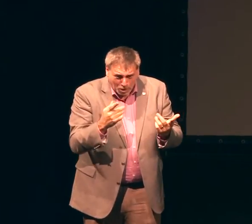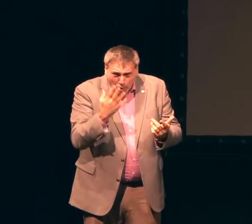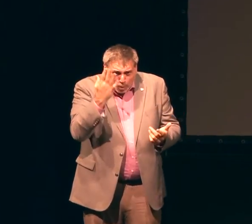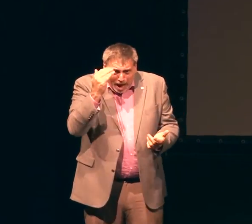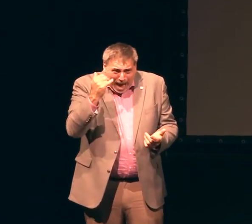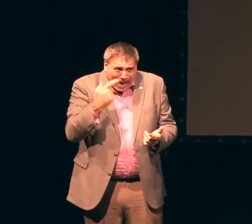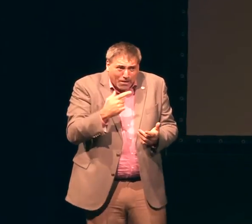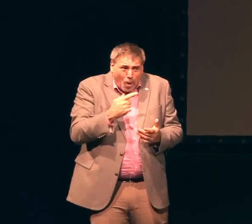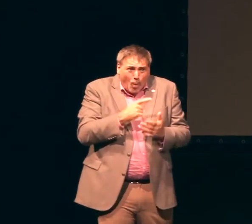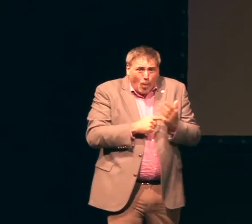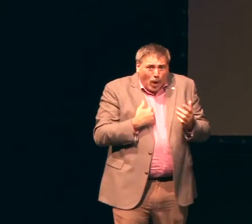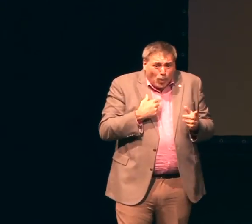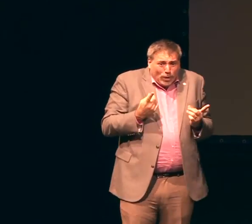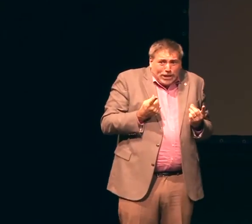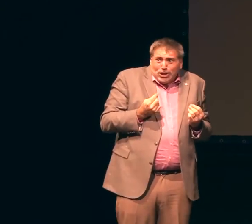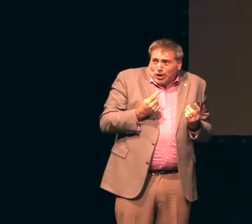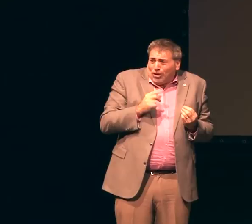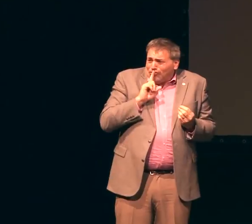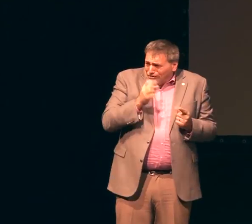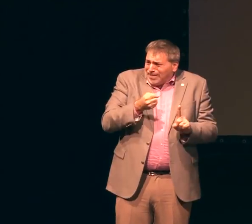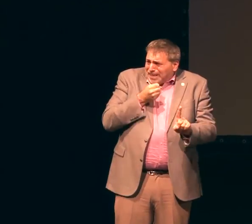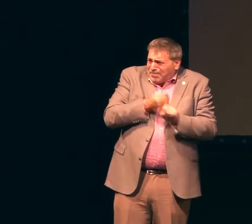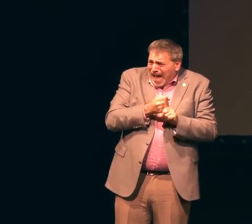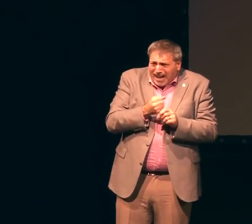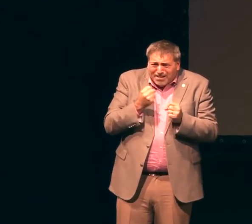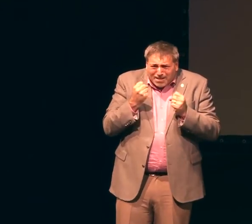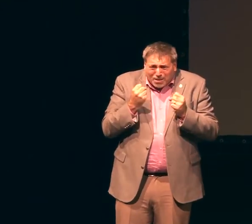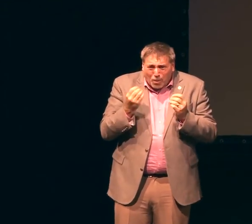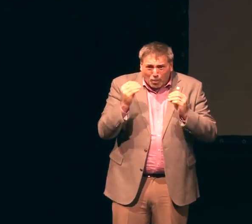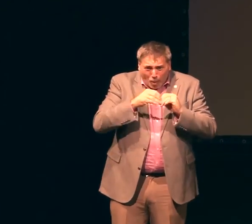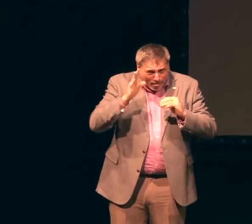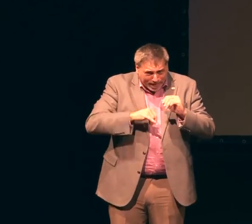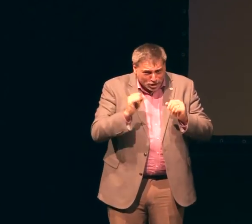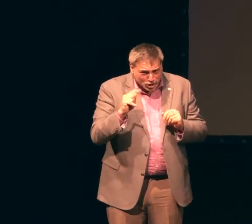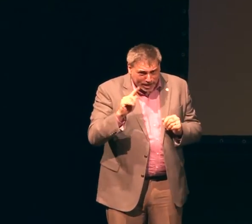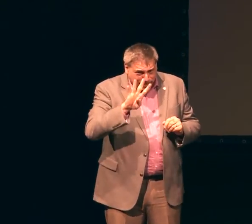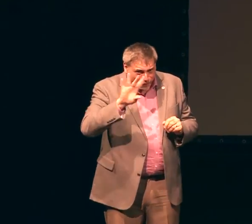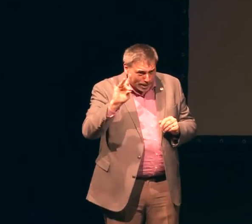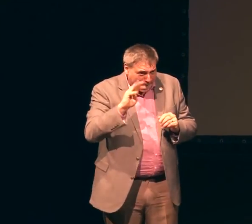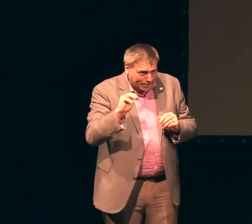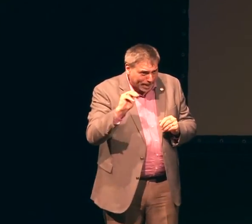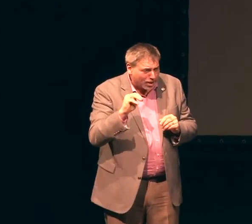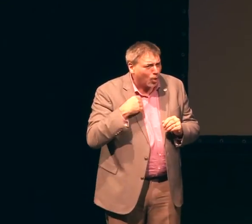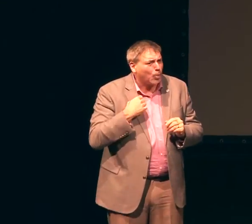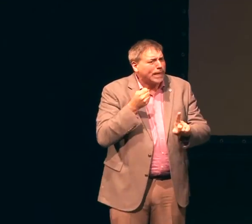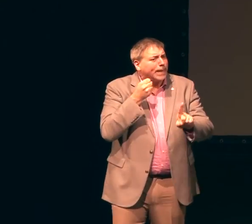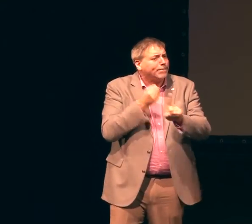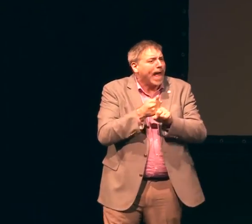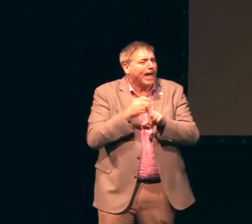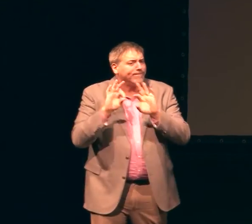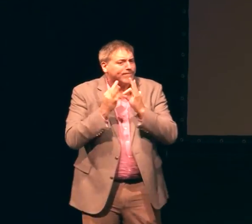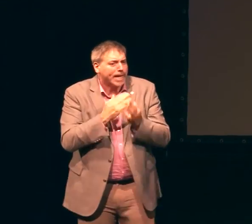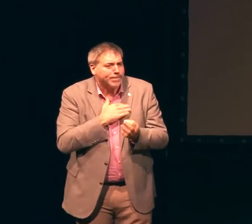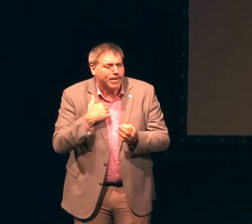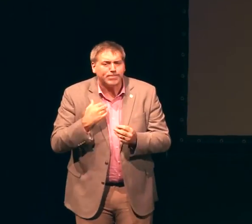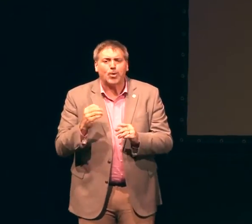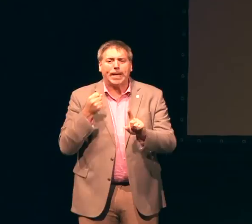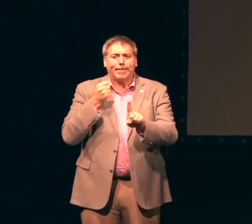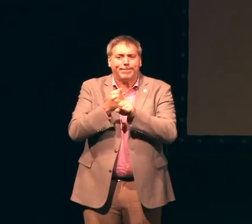who control the funds. So, what we do really does impact more than 48 million. We impact